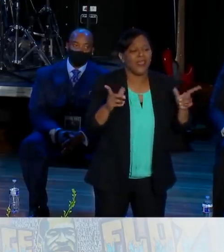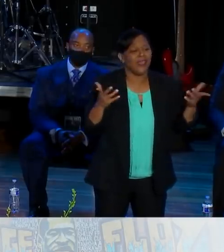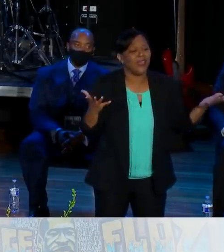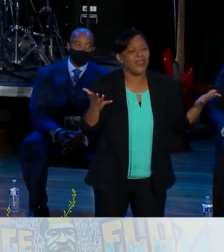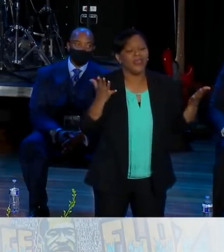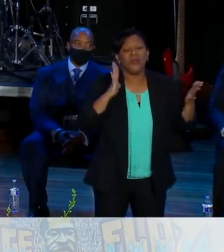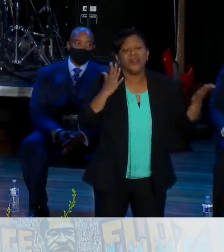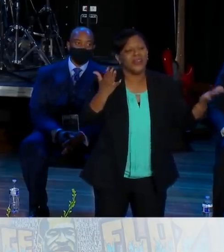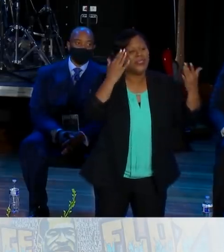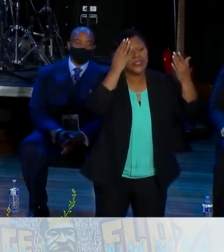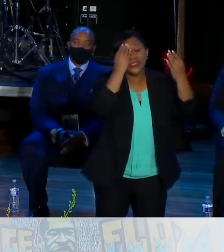THIS SOCIAL DISTANCING.